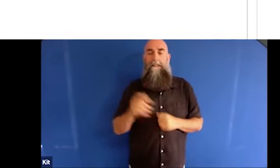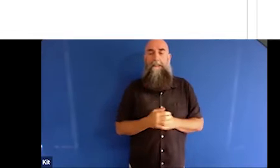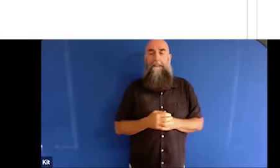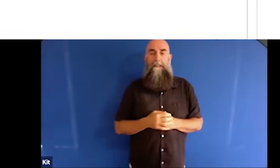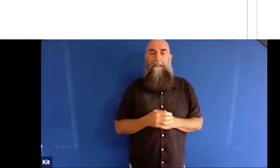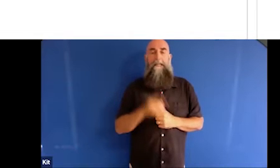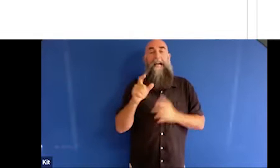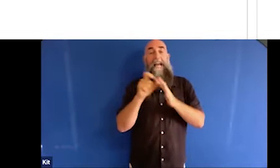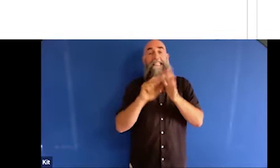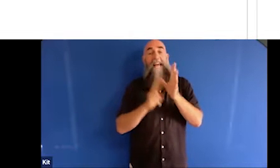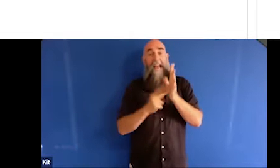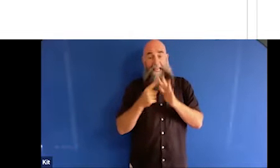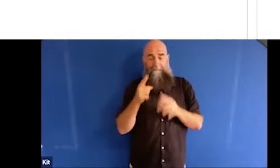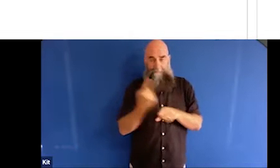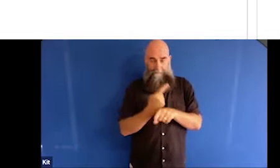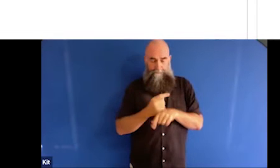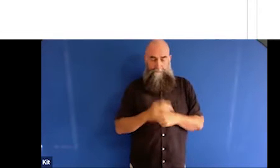When you think about the application,